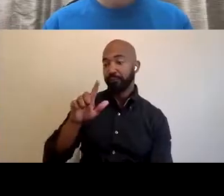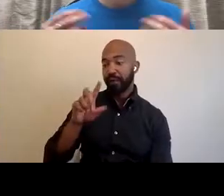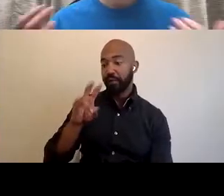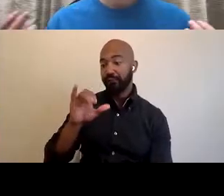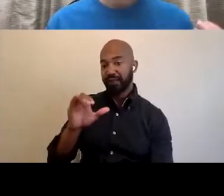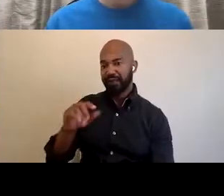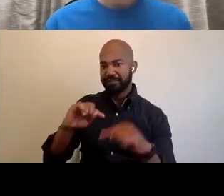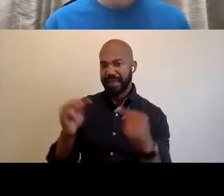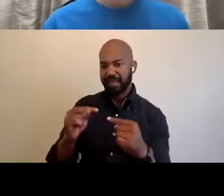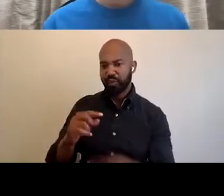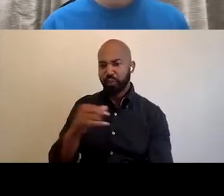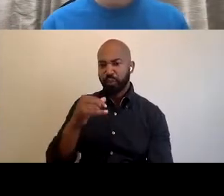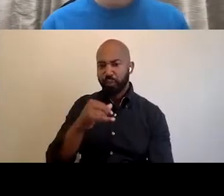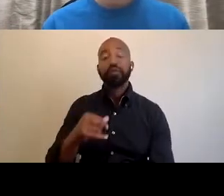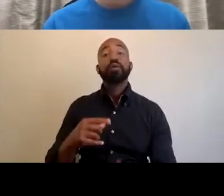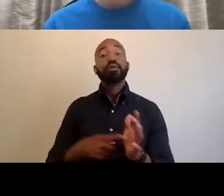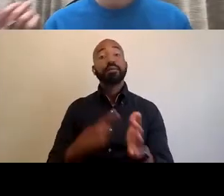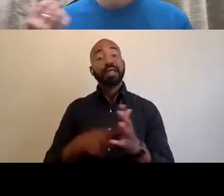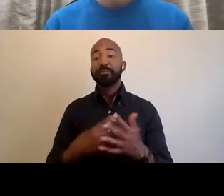sometimes bleeding can be a concern for some people,